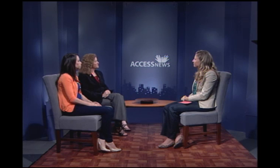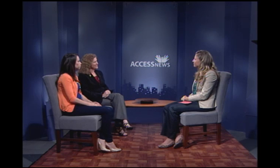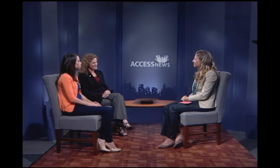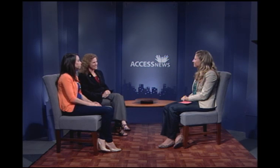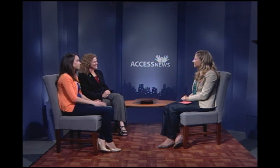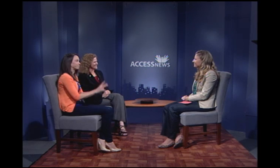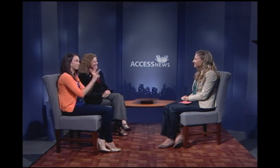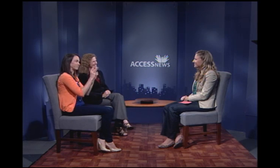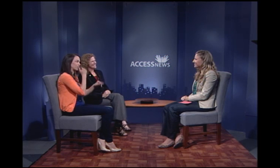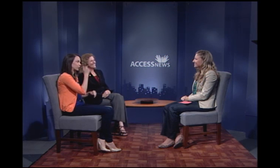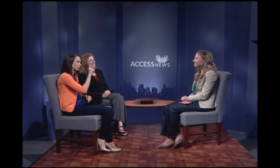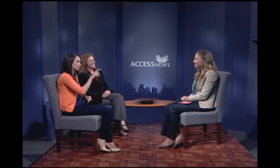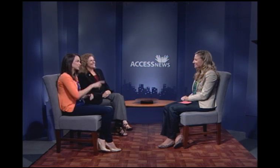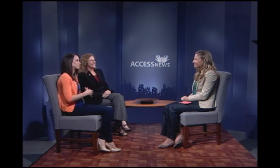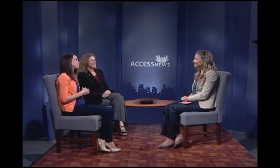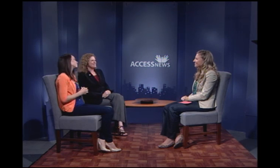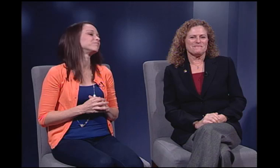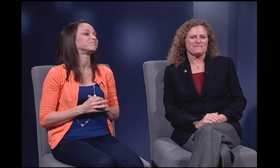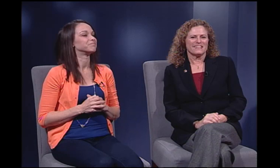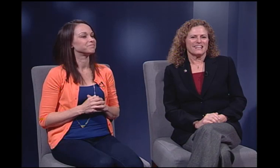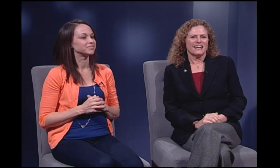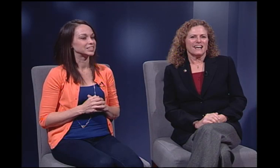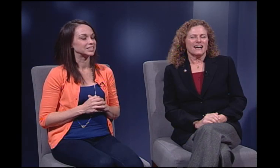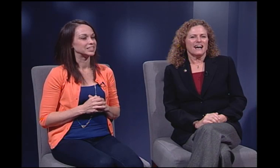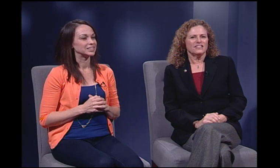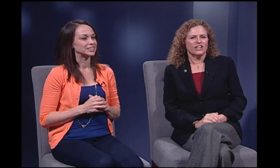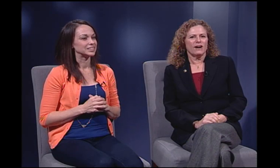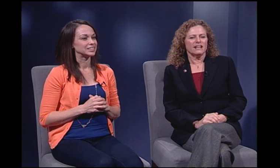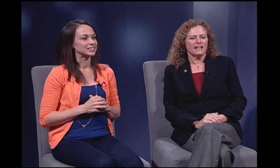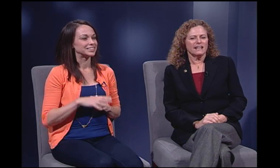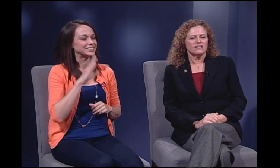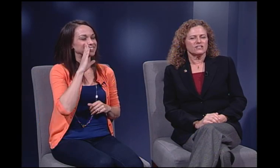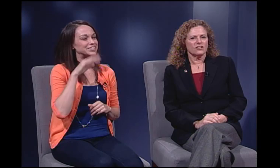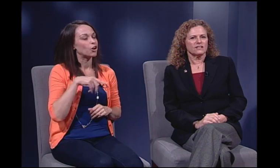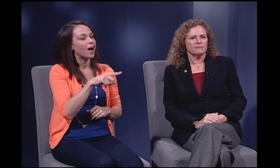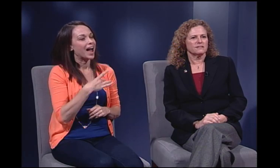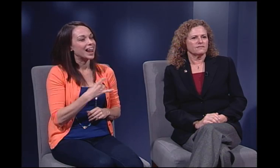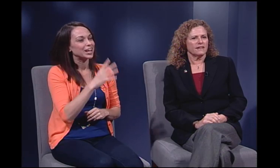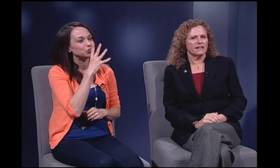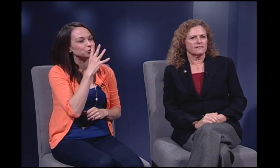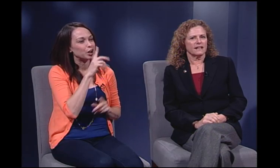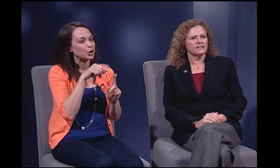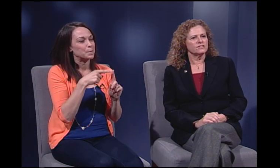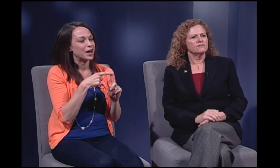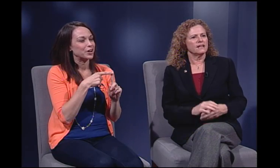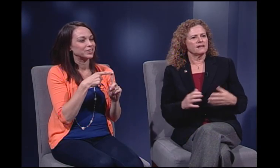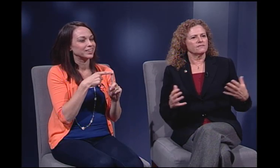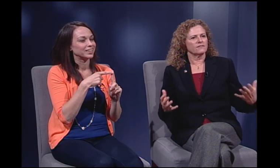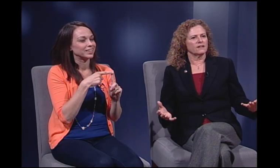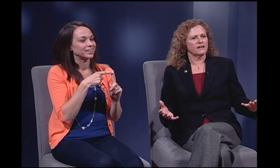Very good question. You know, I like to talk about the fact that I do have a lot